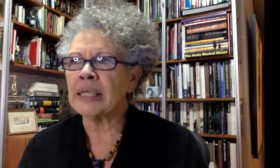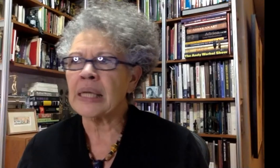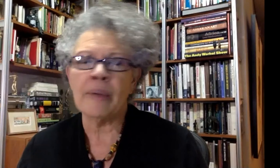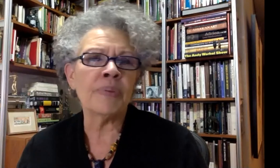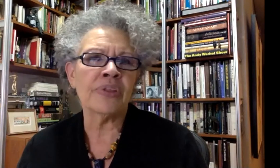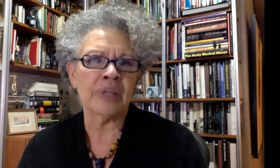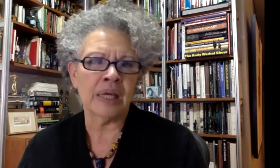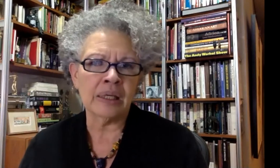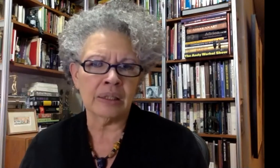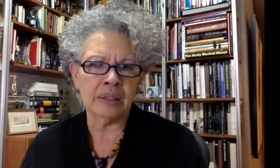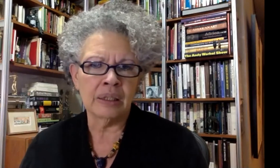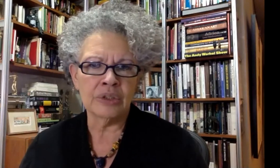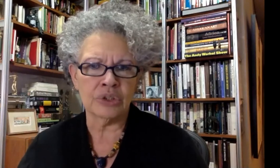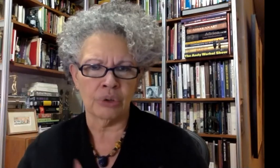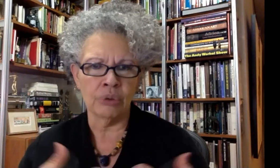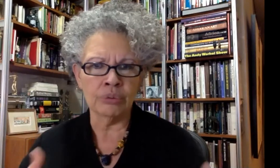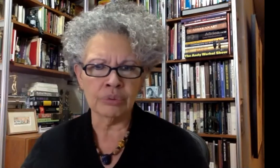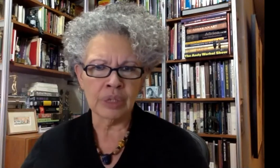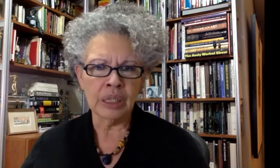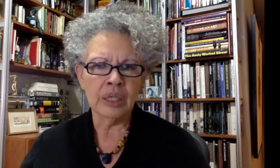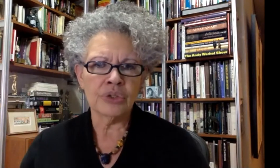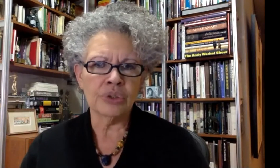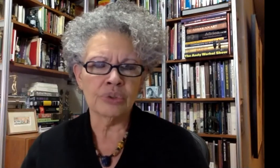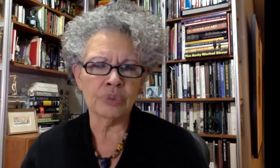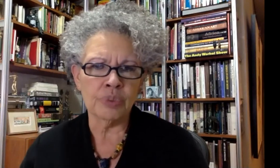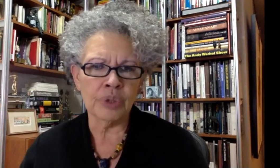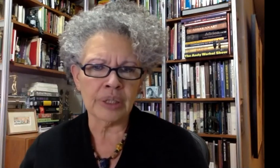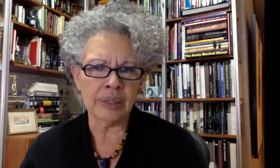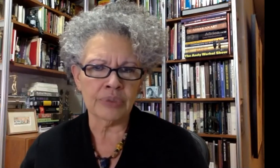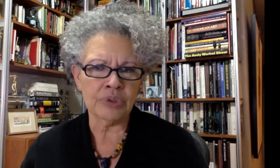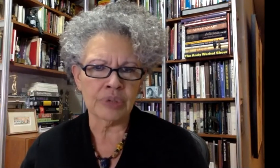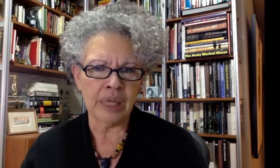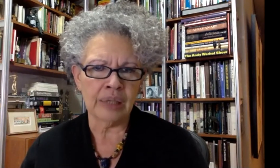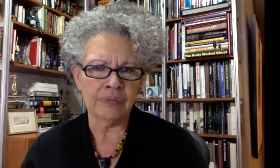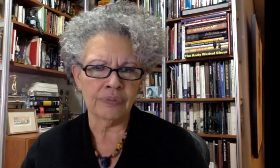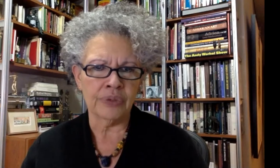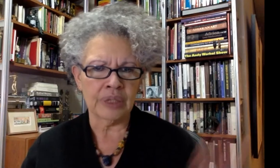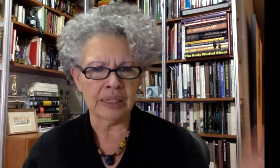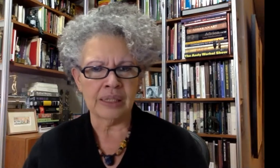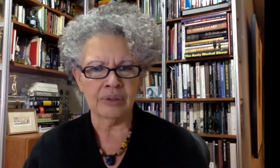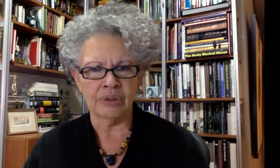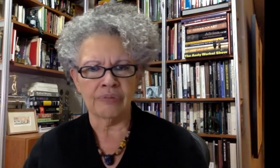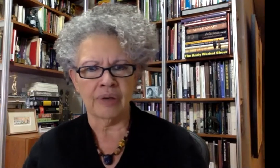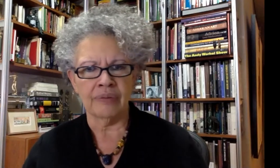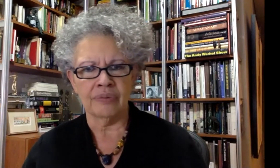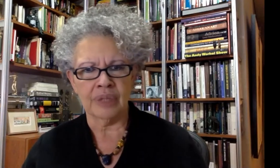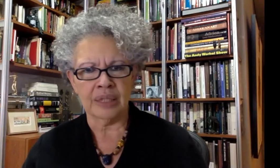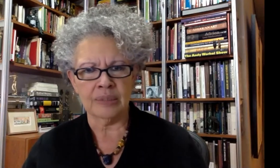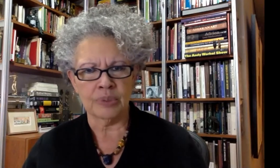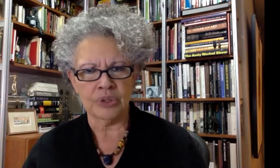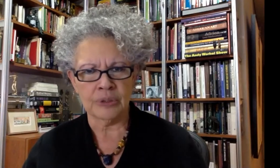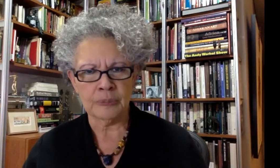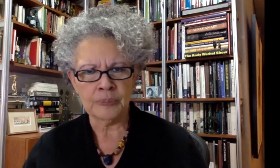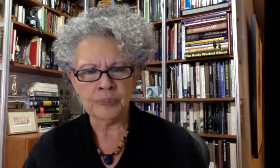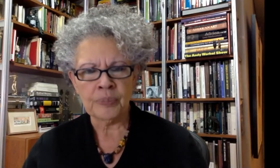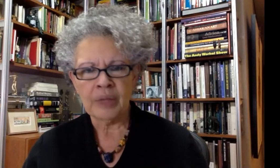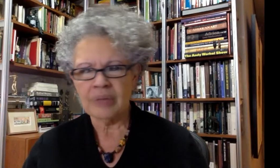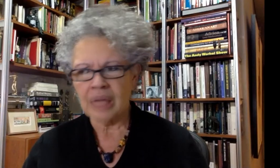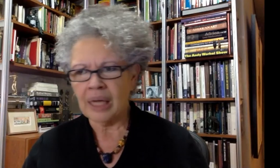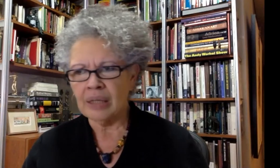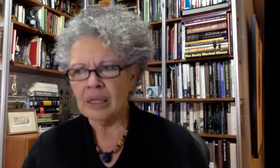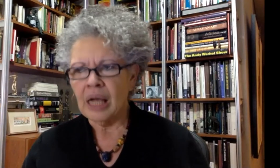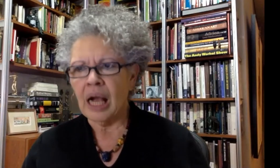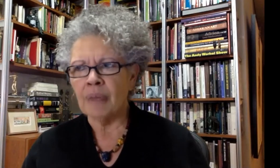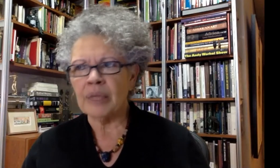[Diane] Yeah, do you think there's, do you think there's any significance in that? It